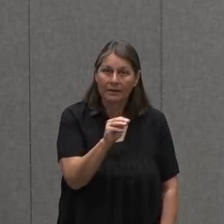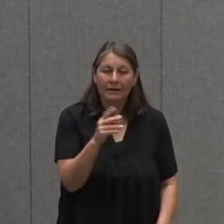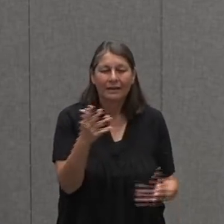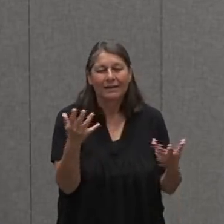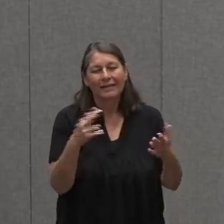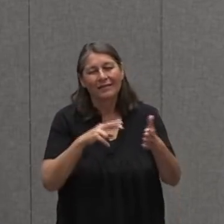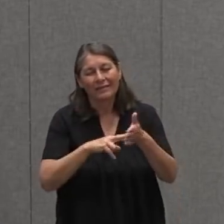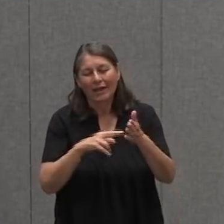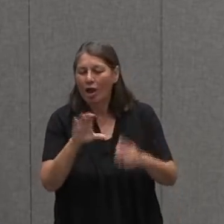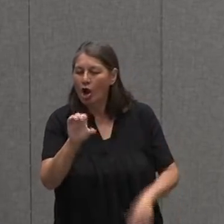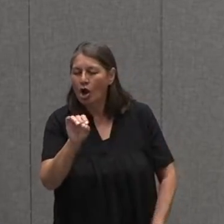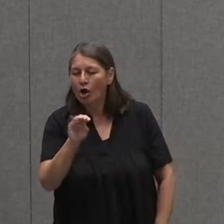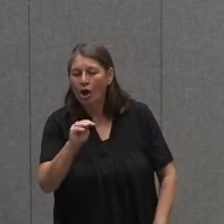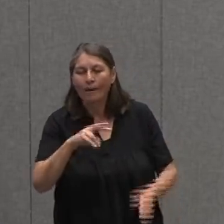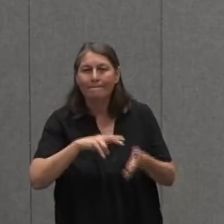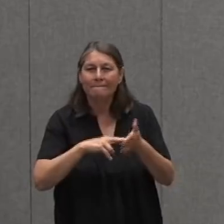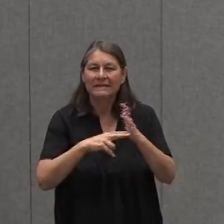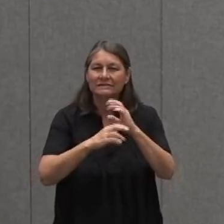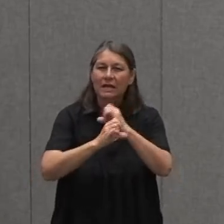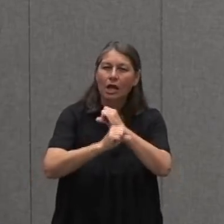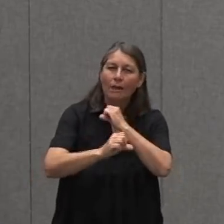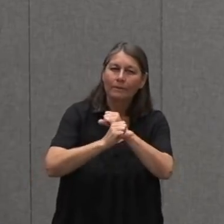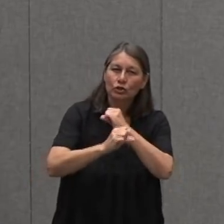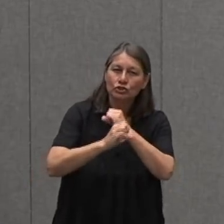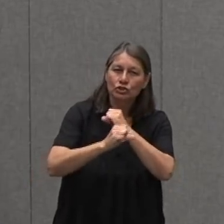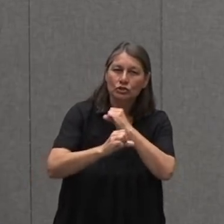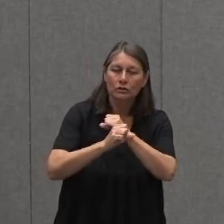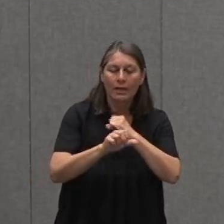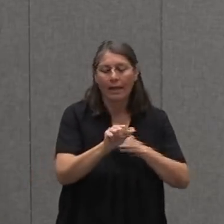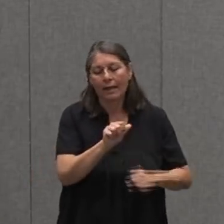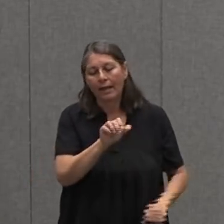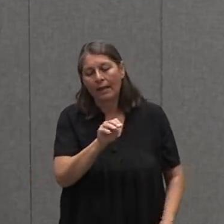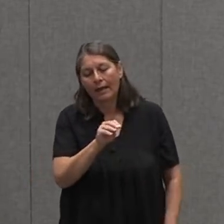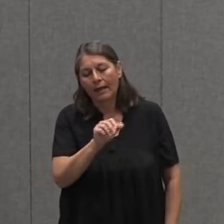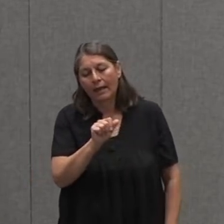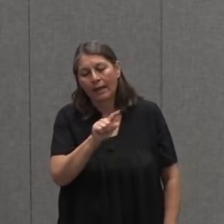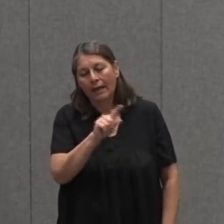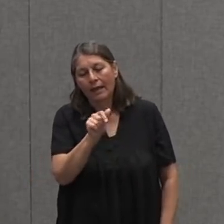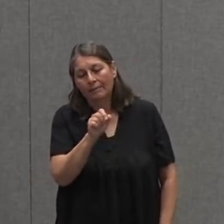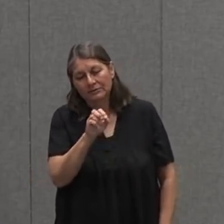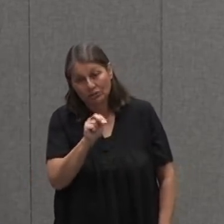dot-com means commercial. So amazon.com, right?